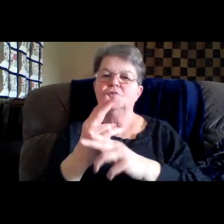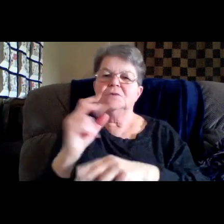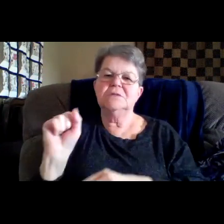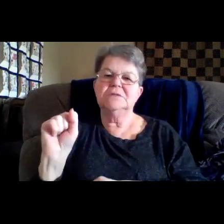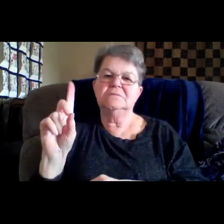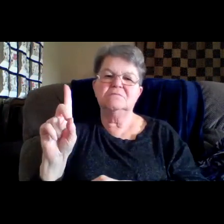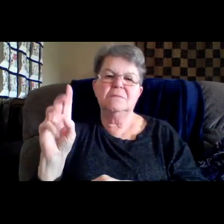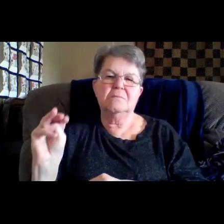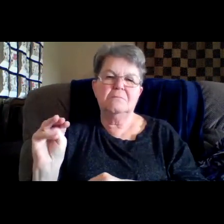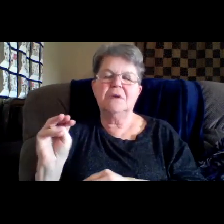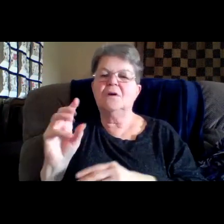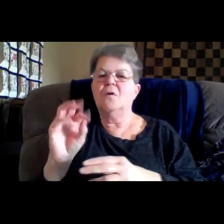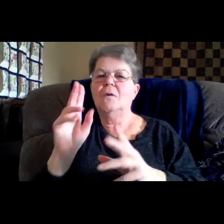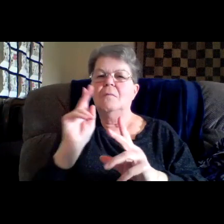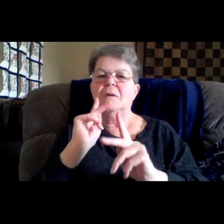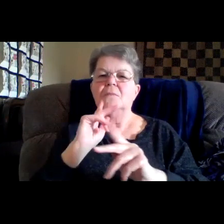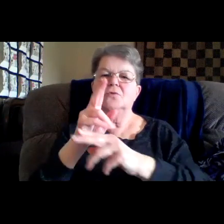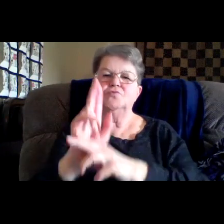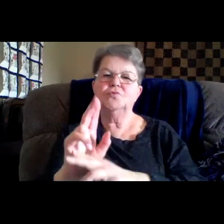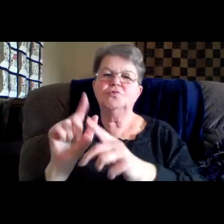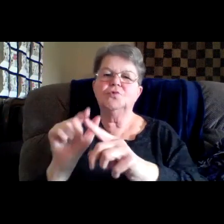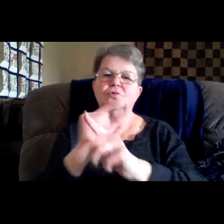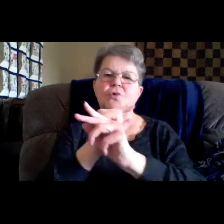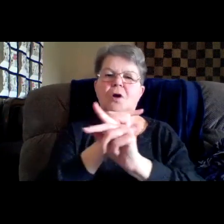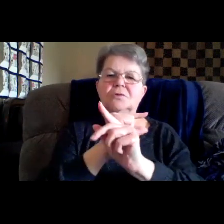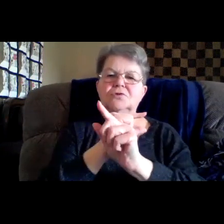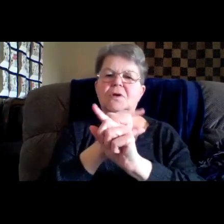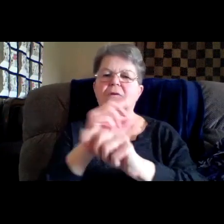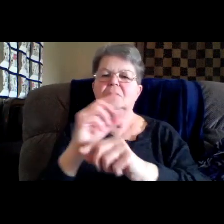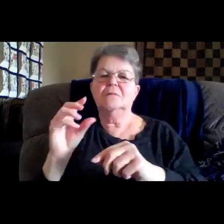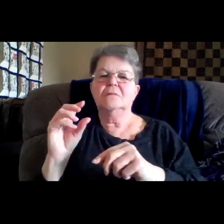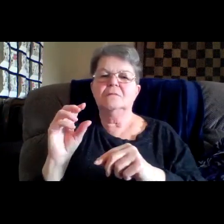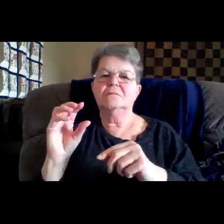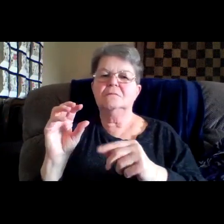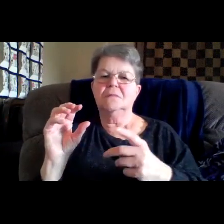or people who may be used to guardianship or conservatorship being seen as the answer